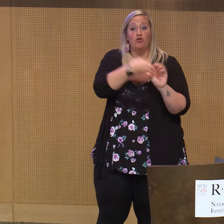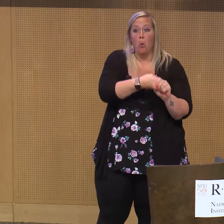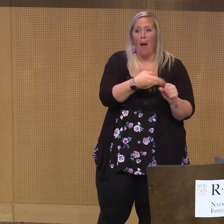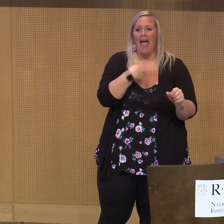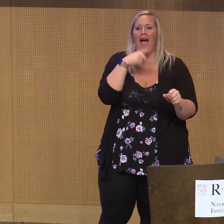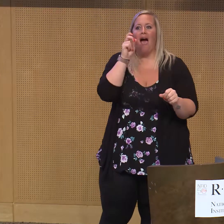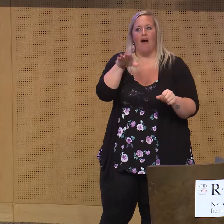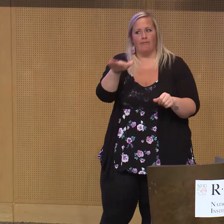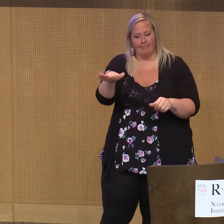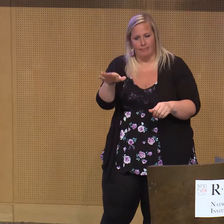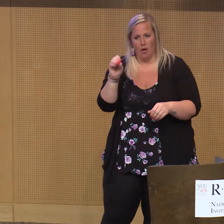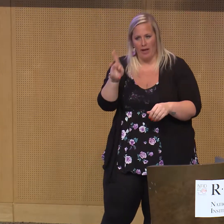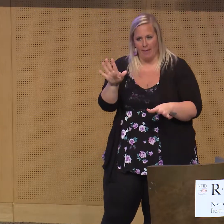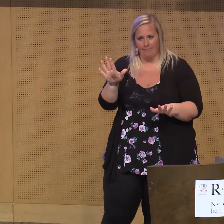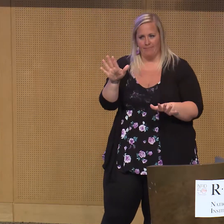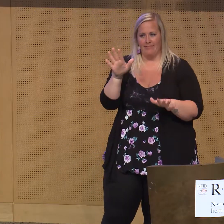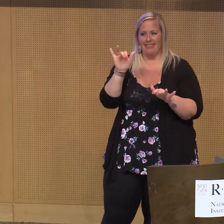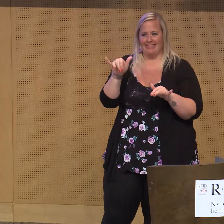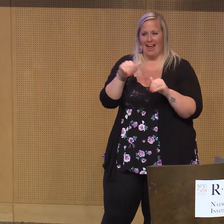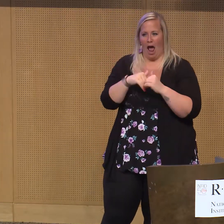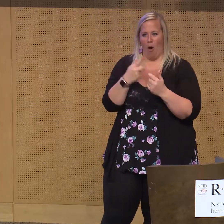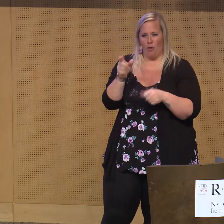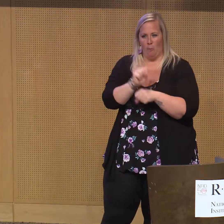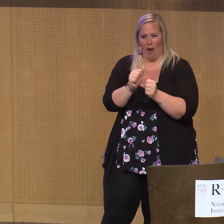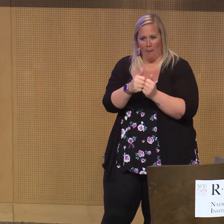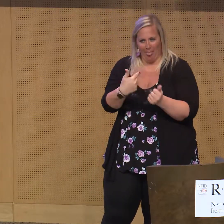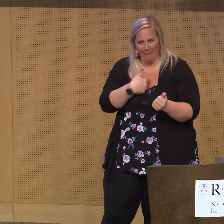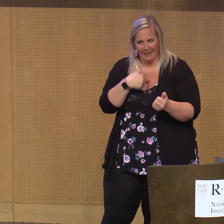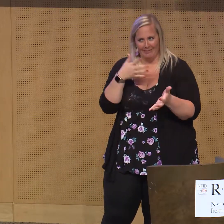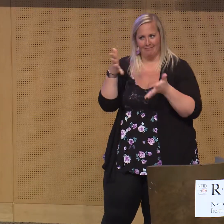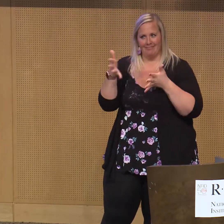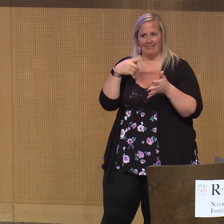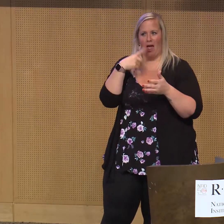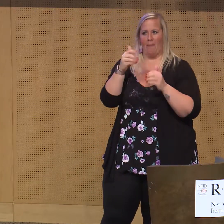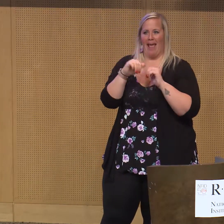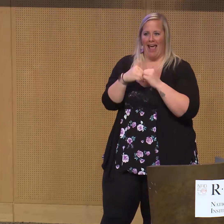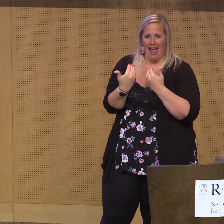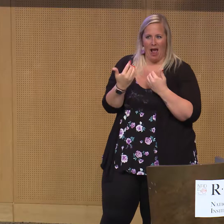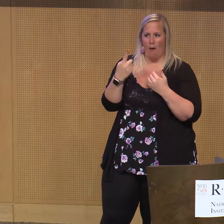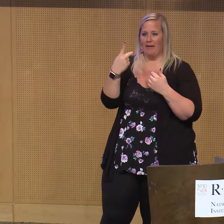and when new people join the company, I start all over again. I introduce myself.